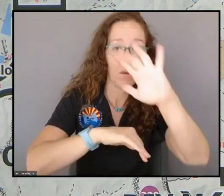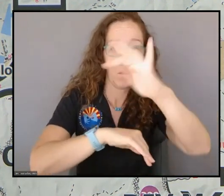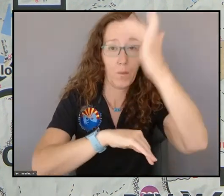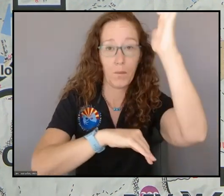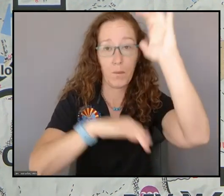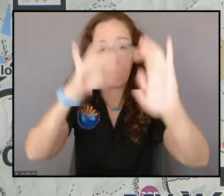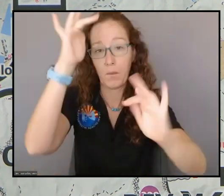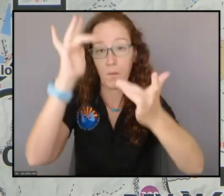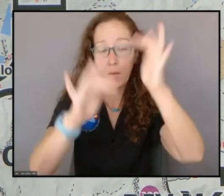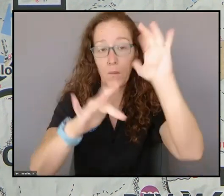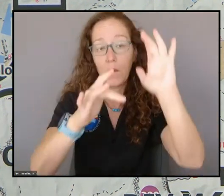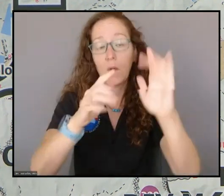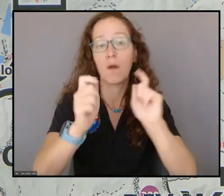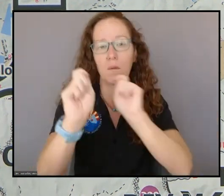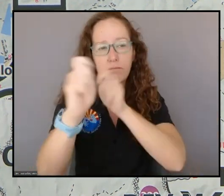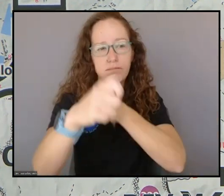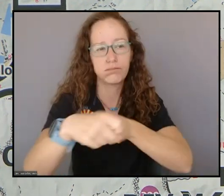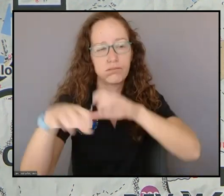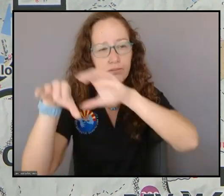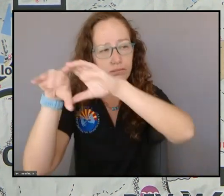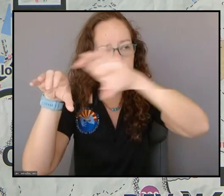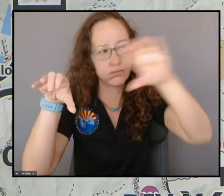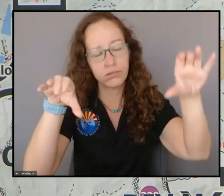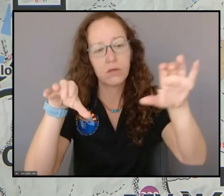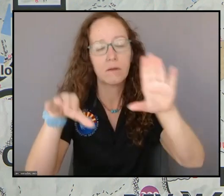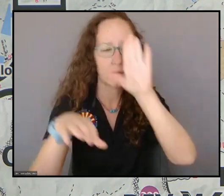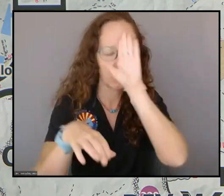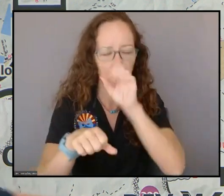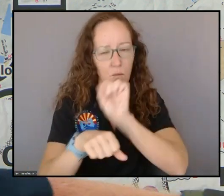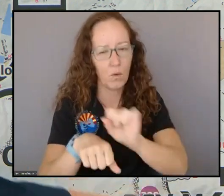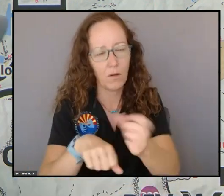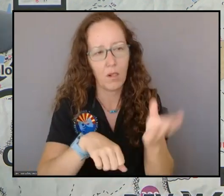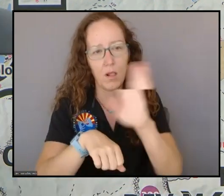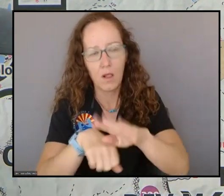that diligently today. We'll continue to focus again on the 121